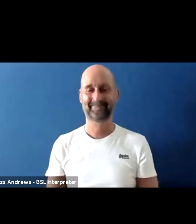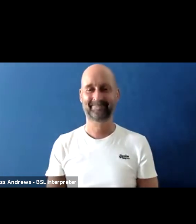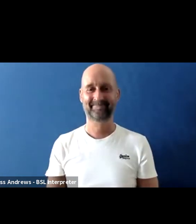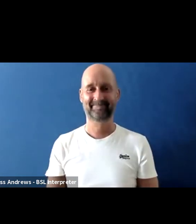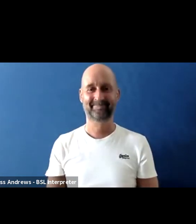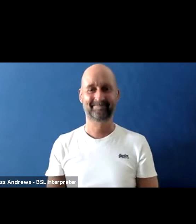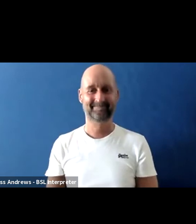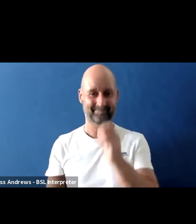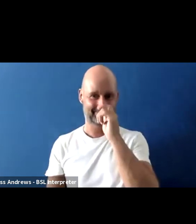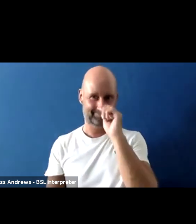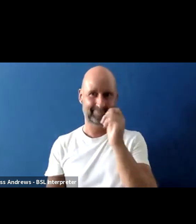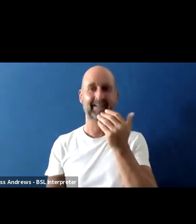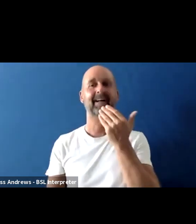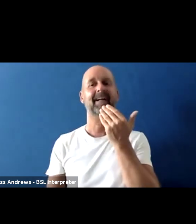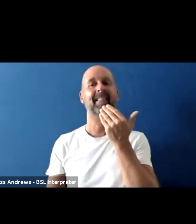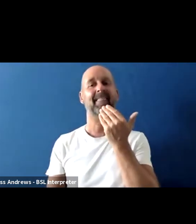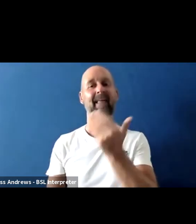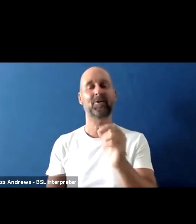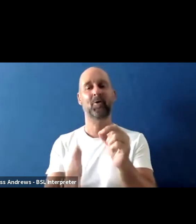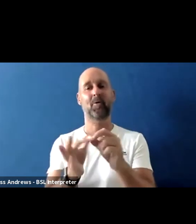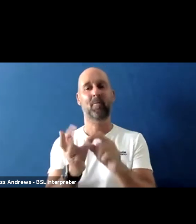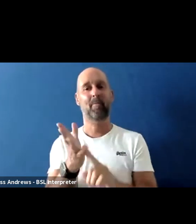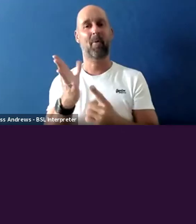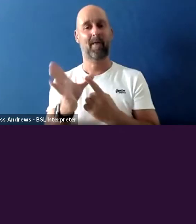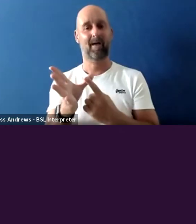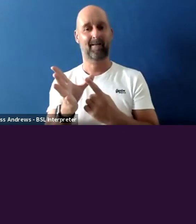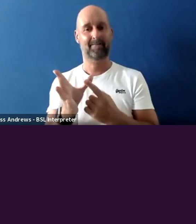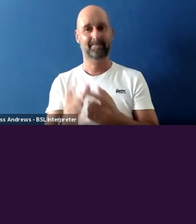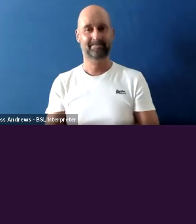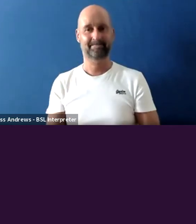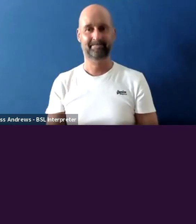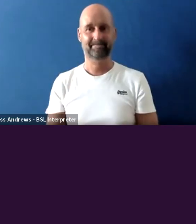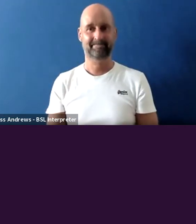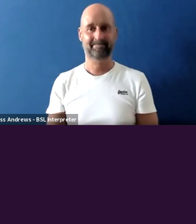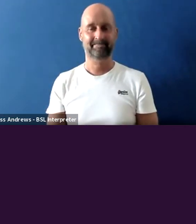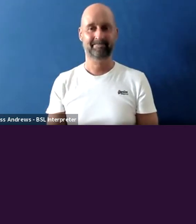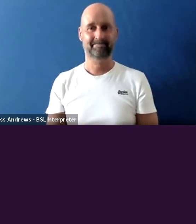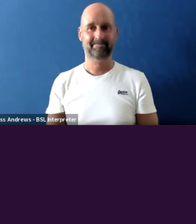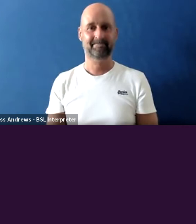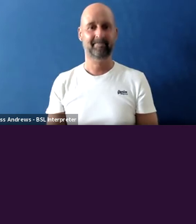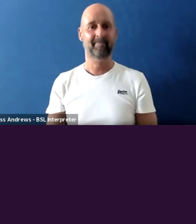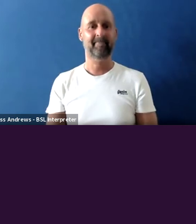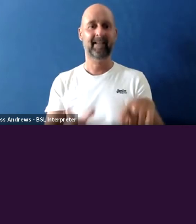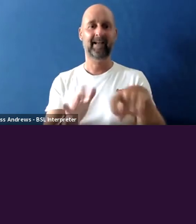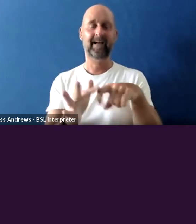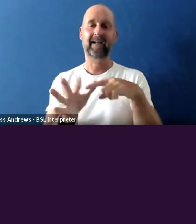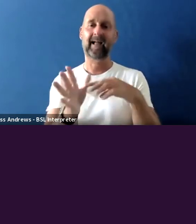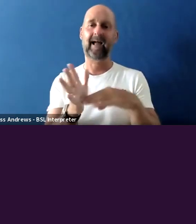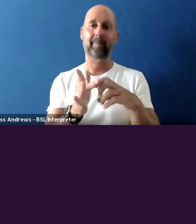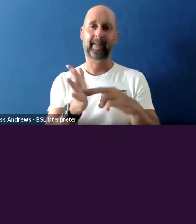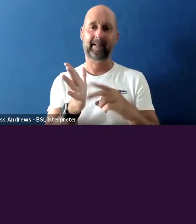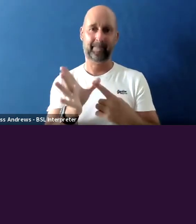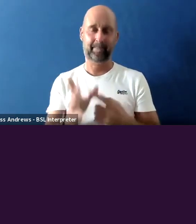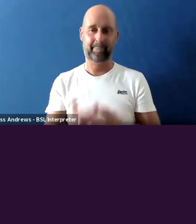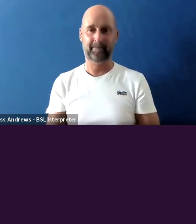Thank you Paula, Hi everybody, my name is Kamina Walton, I'm a white woman in her late 50s, I've